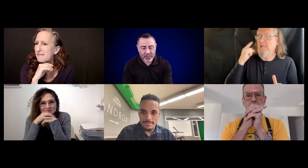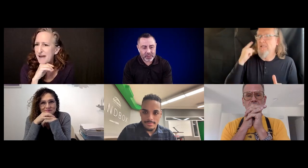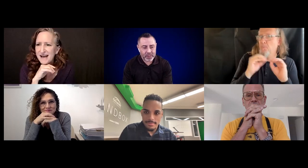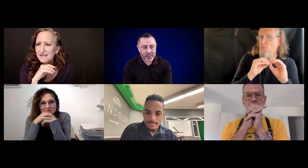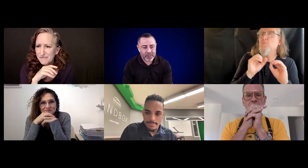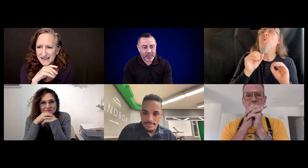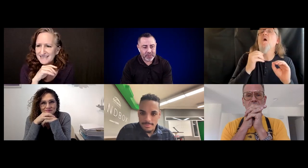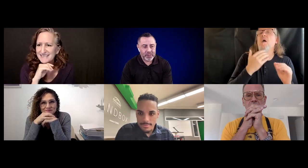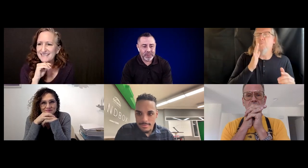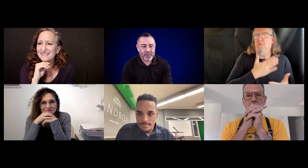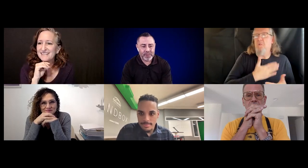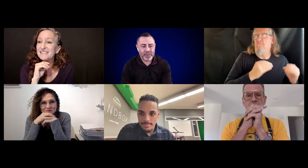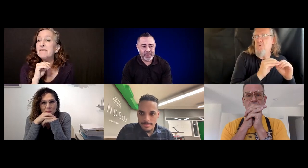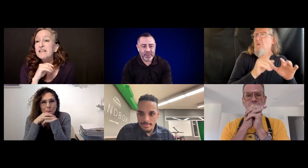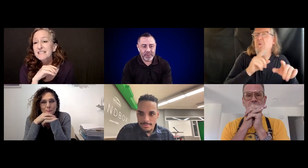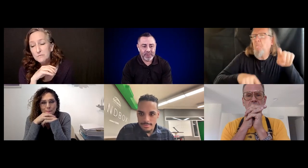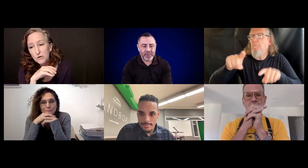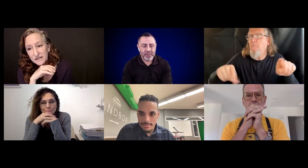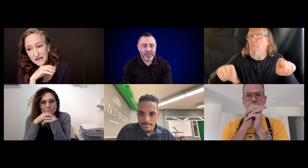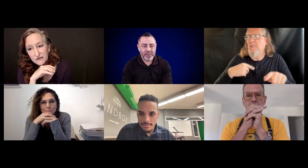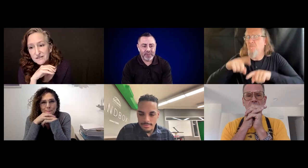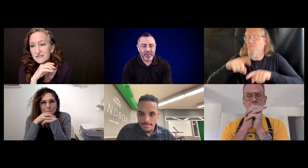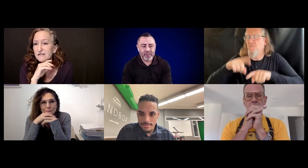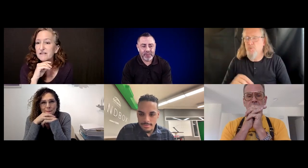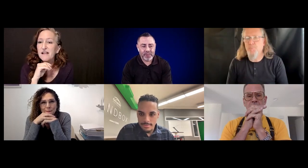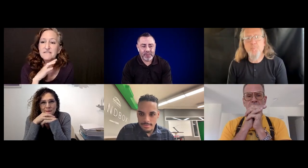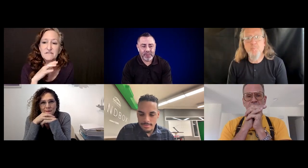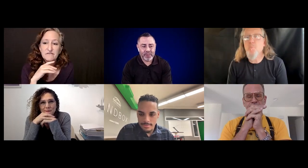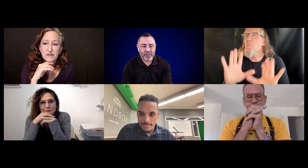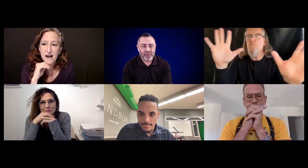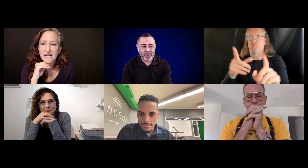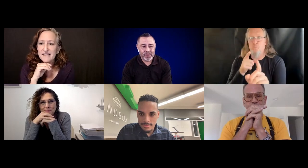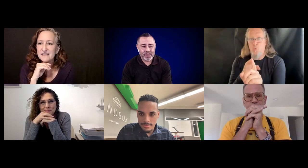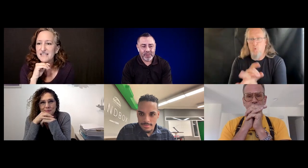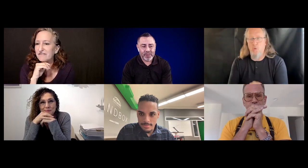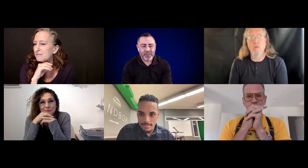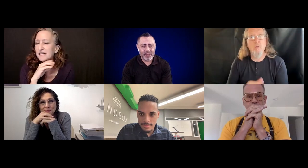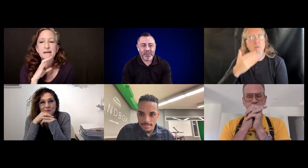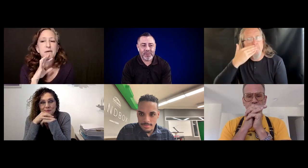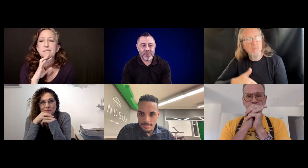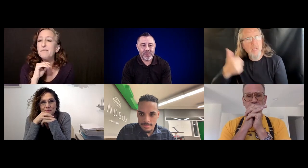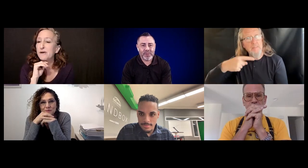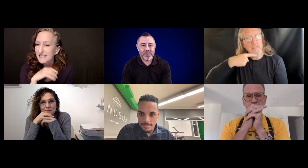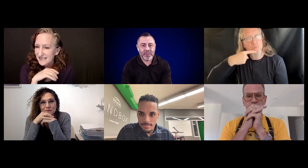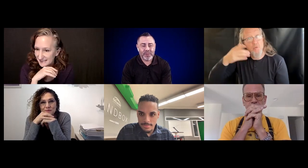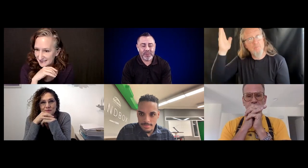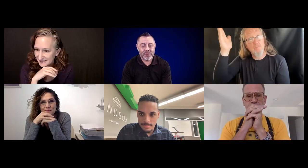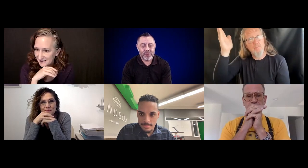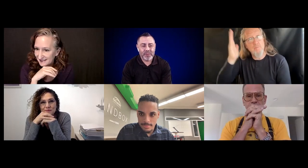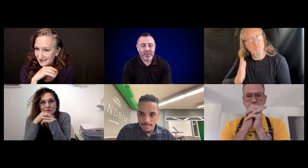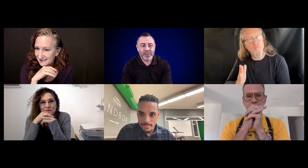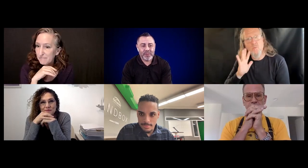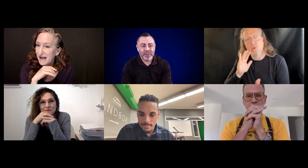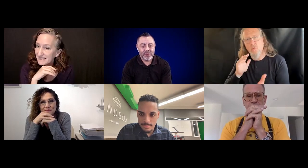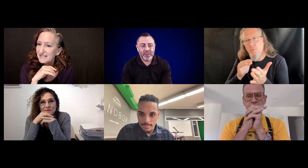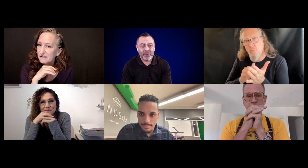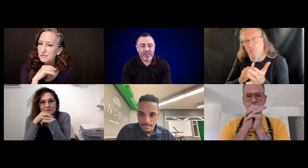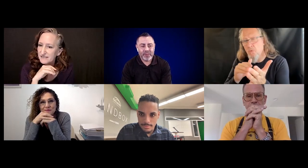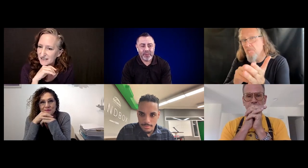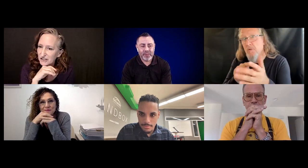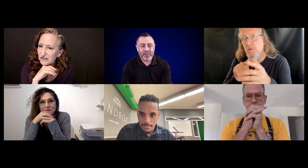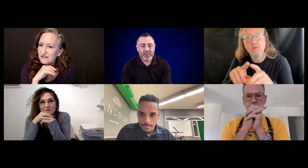Some of us hear more than others. There's a lot of the variety in the deaf community, but my point is